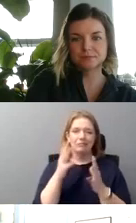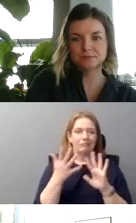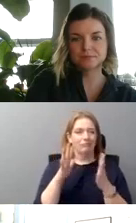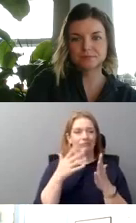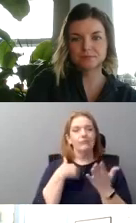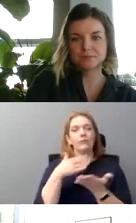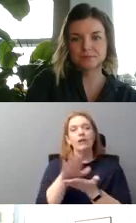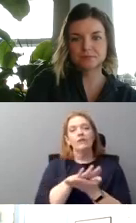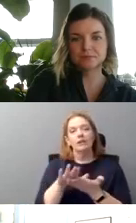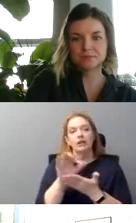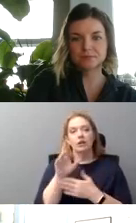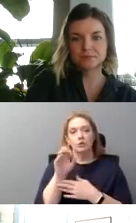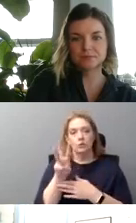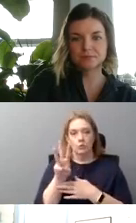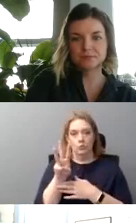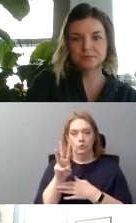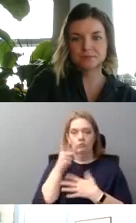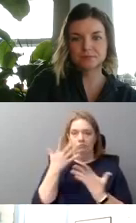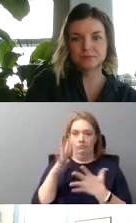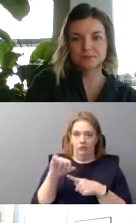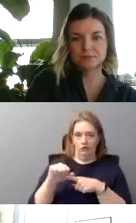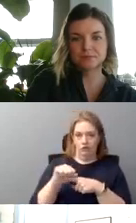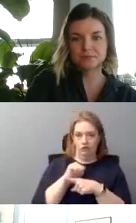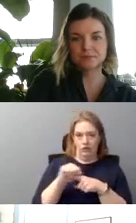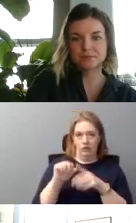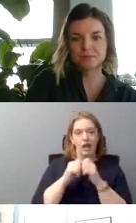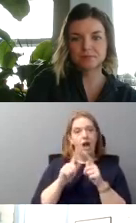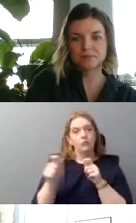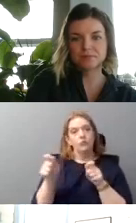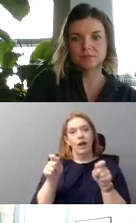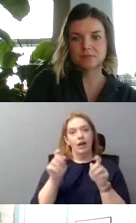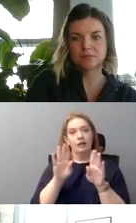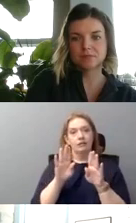is trained on how to handle a house that comes in pretty frequently every week,